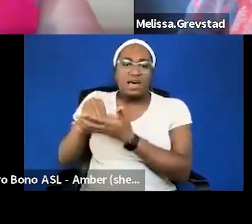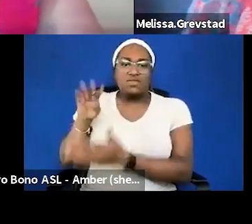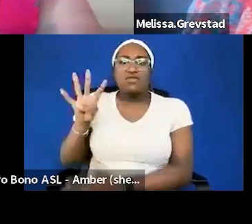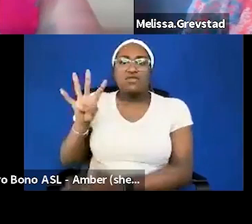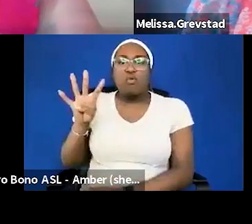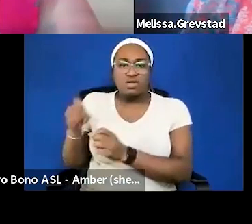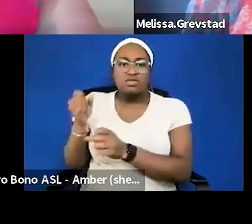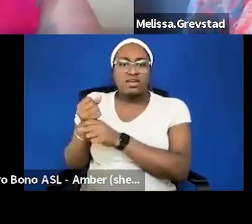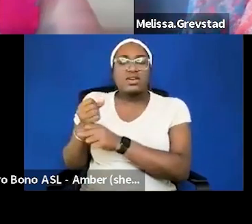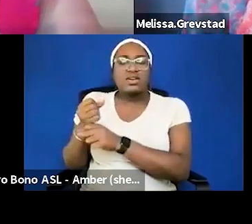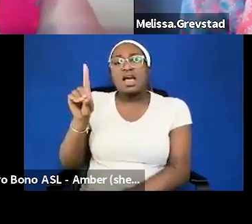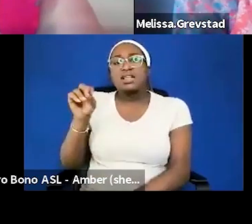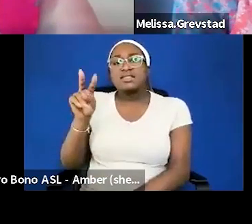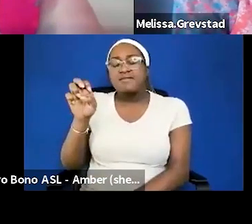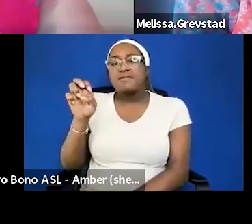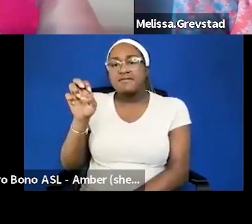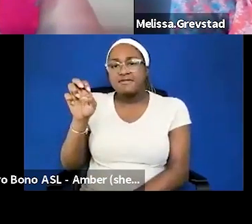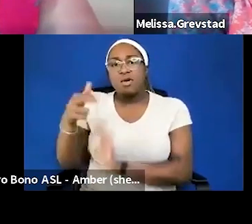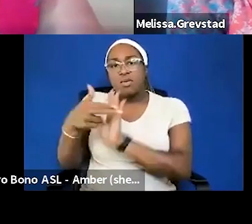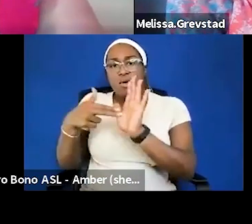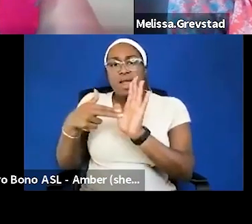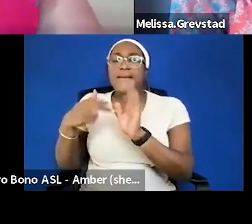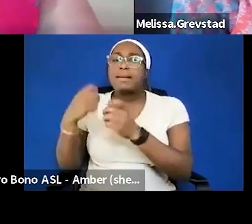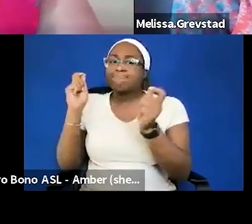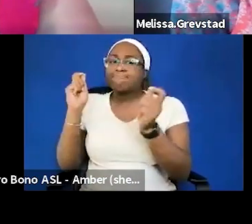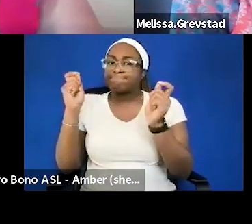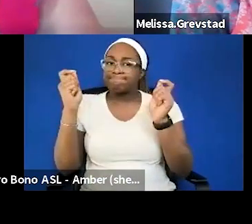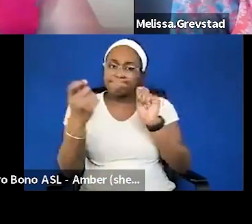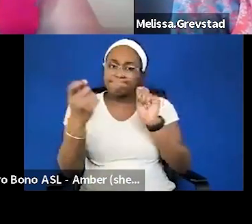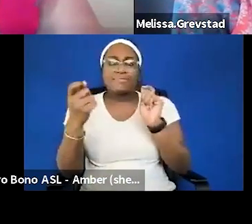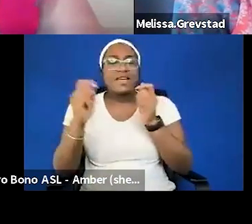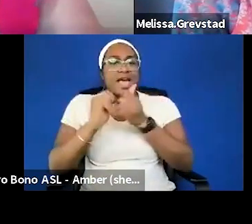the Dove brand made a pretty significant strategic shift in how it was going to show for consumers.